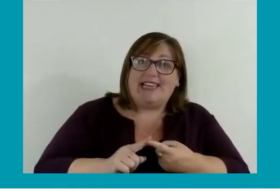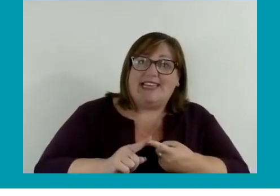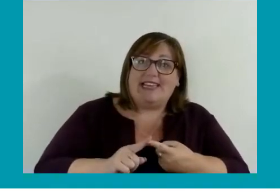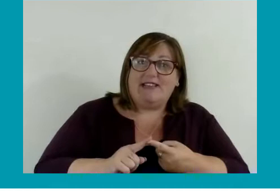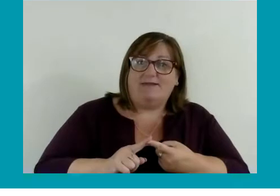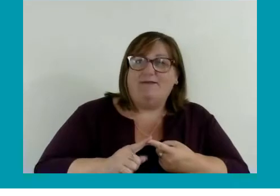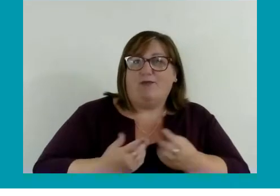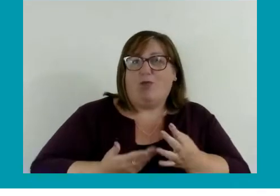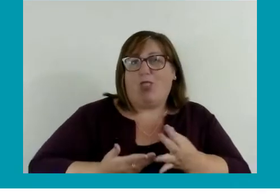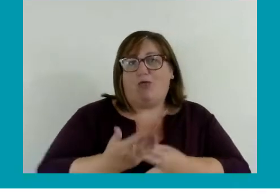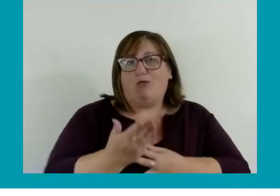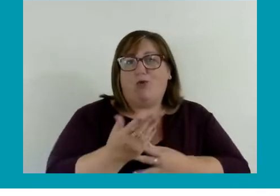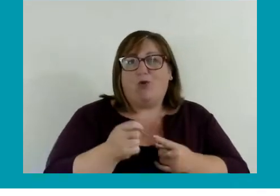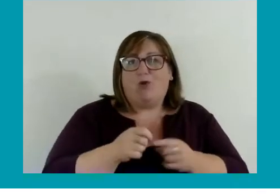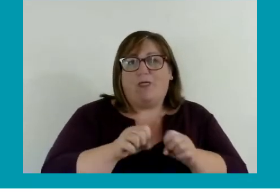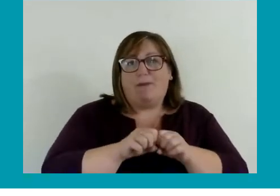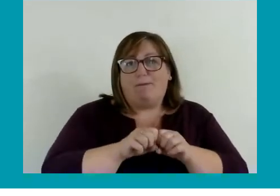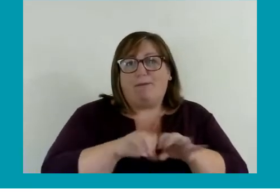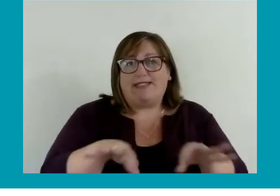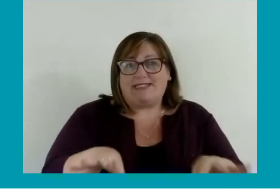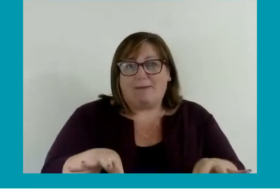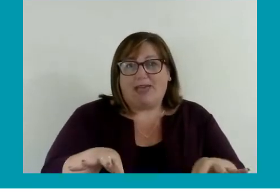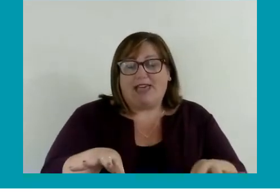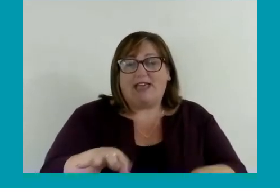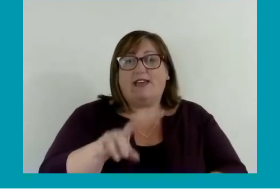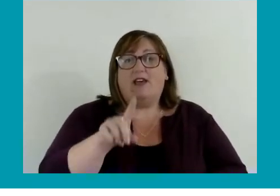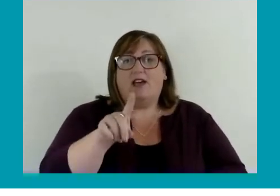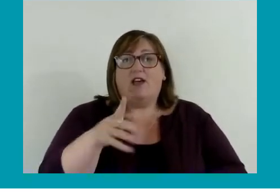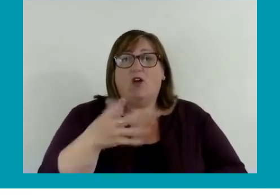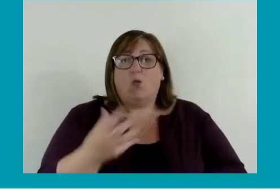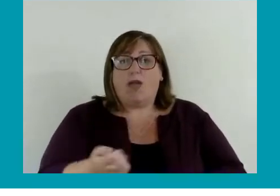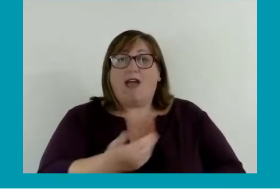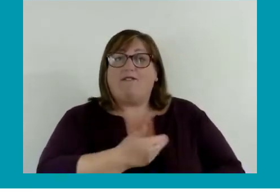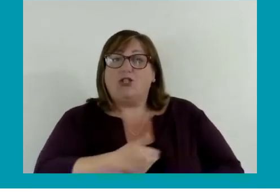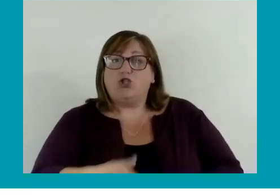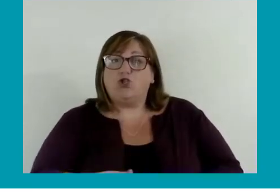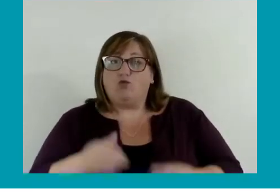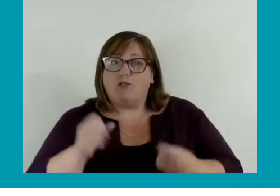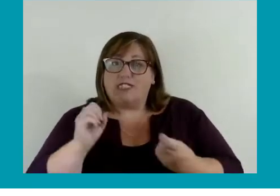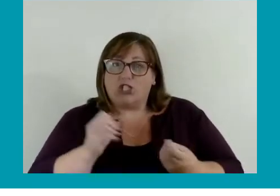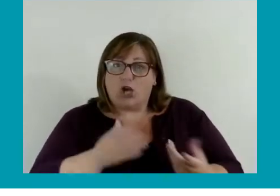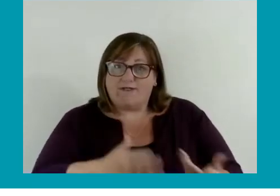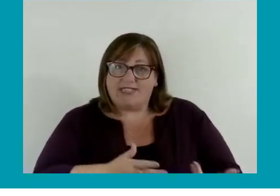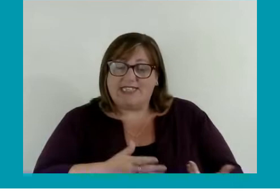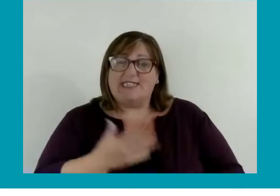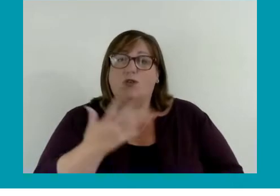partnership credit card and then my favorite we have our own private hotels and there are